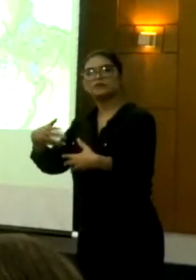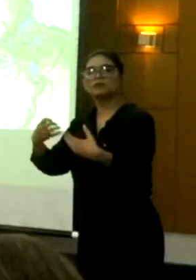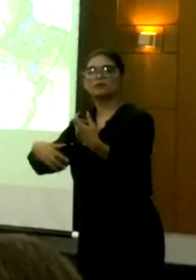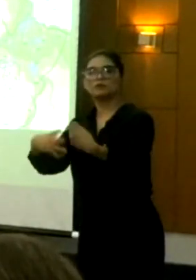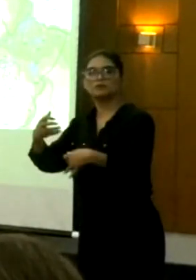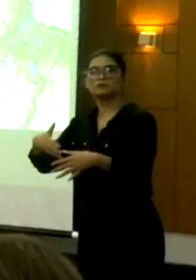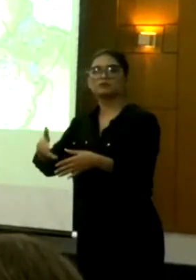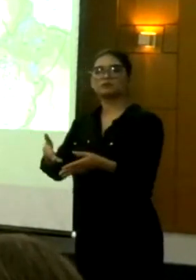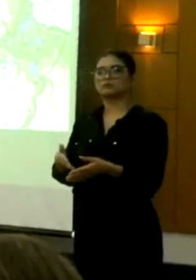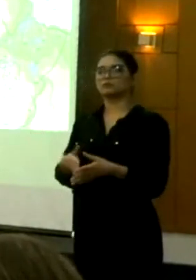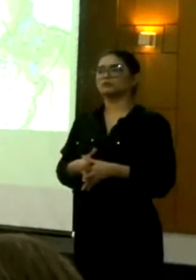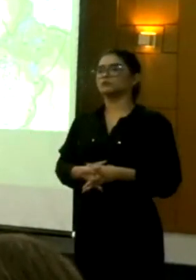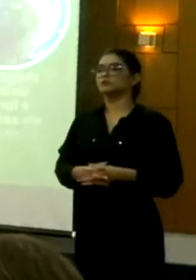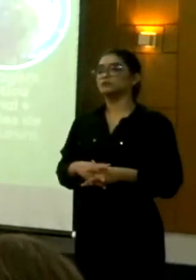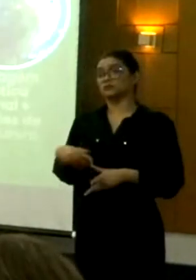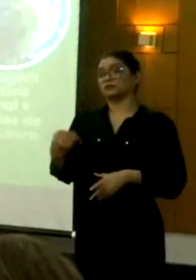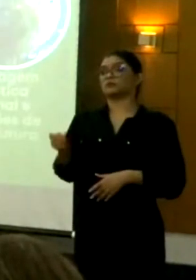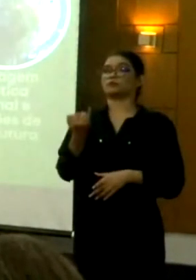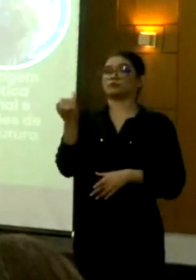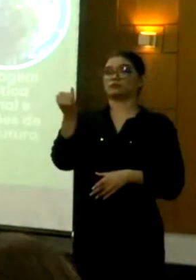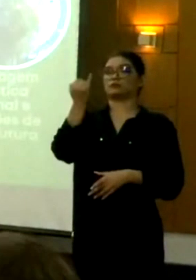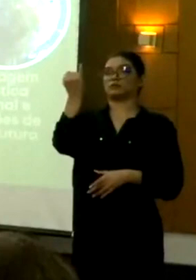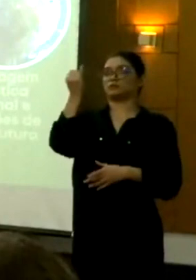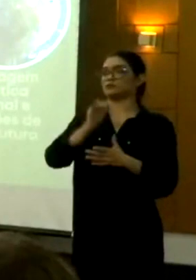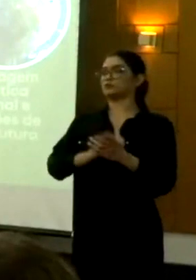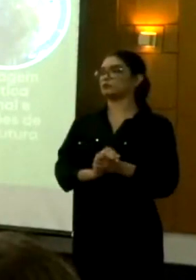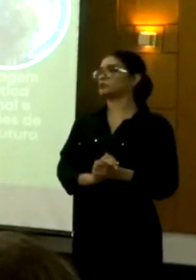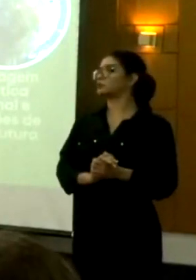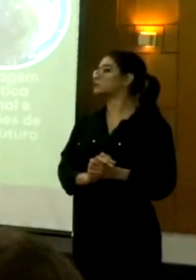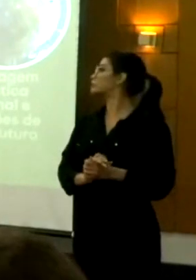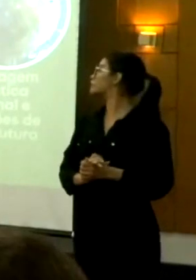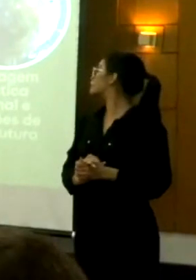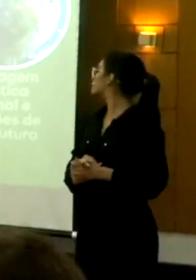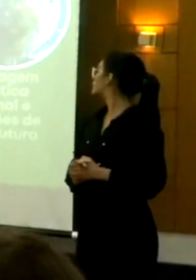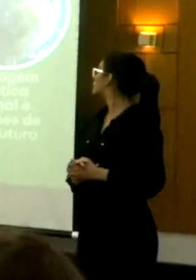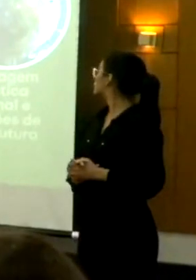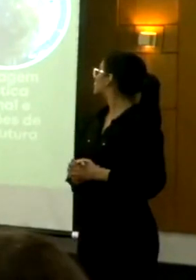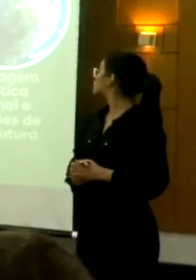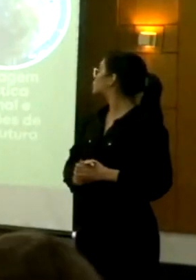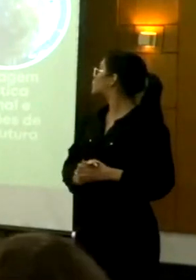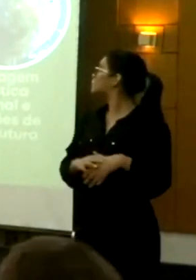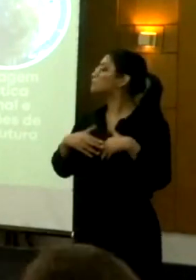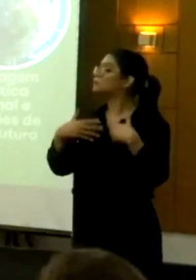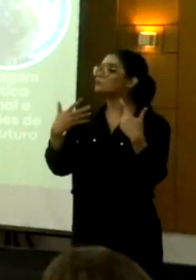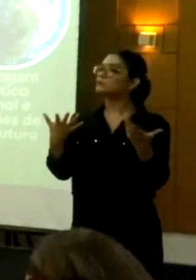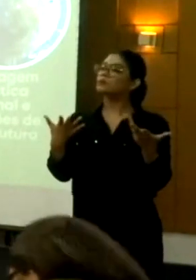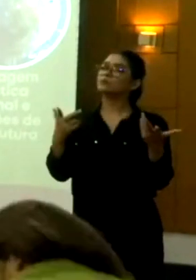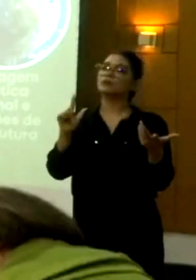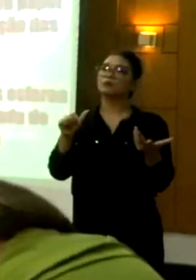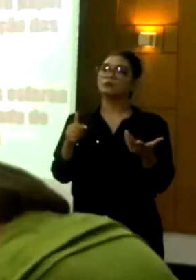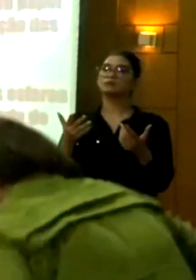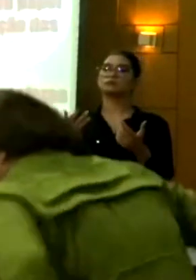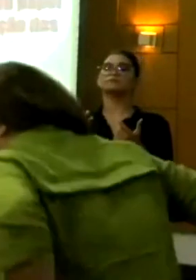but this is basically this scientifically based panorama that I wanted to talk to you about,